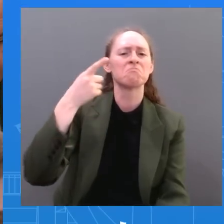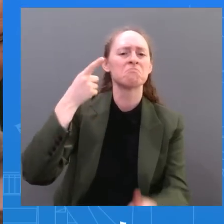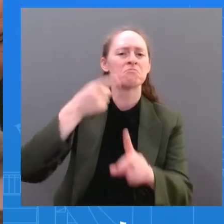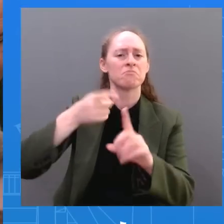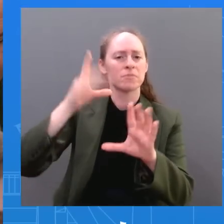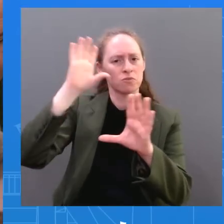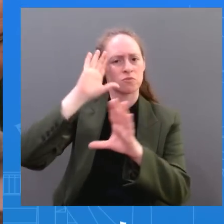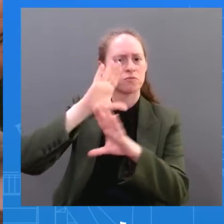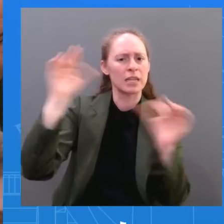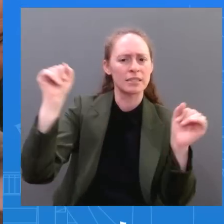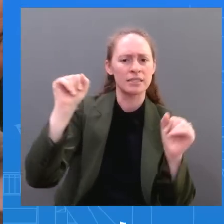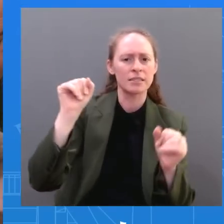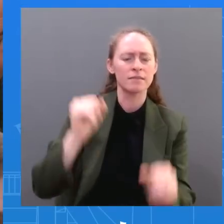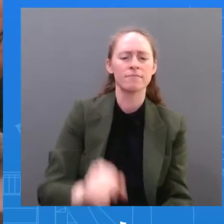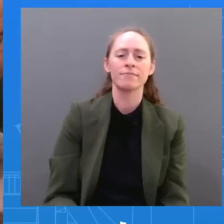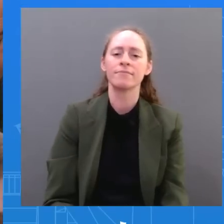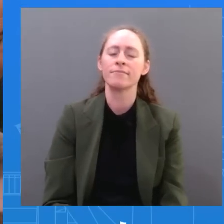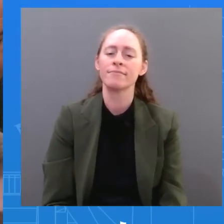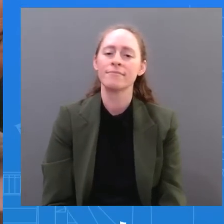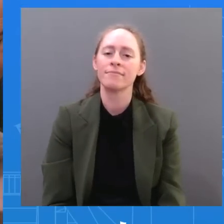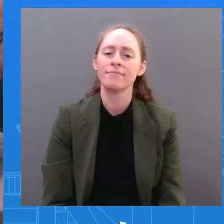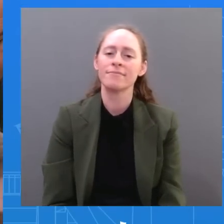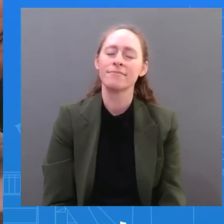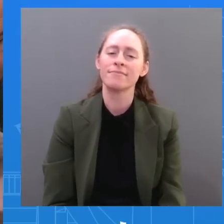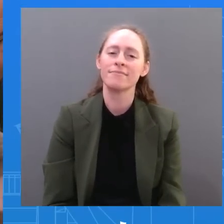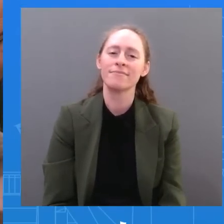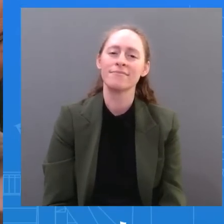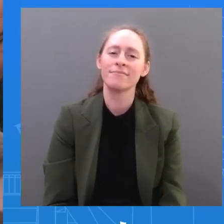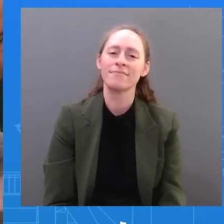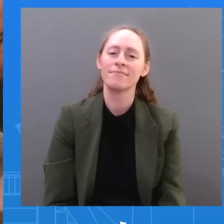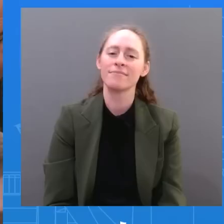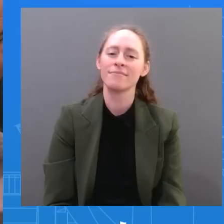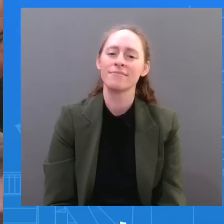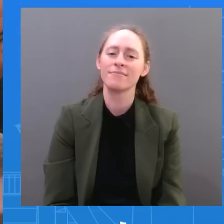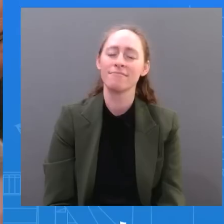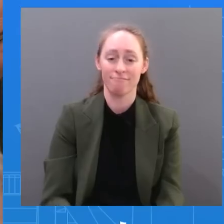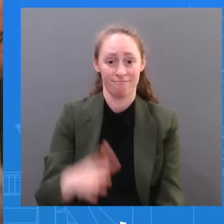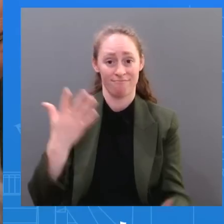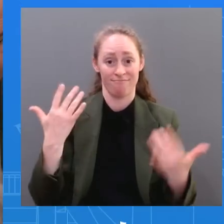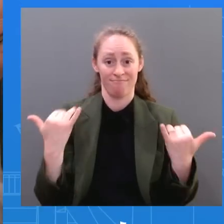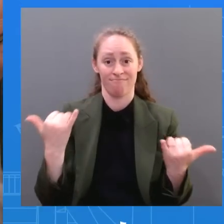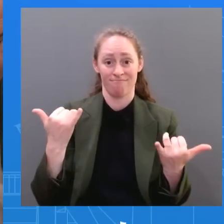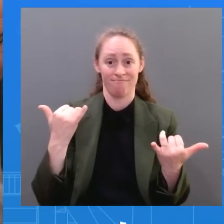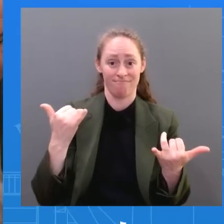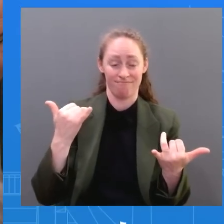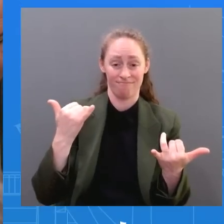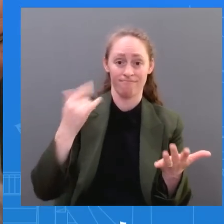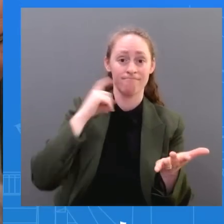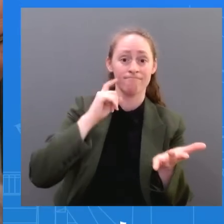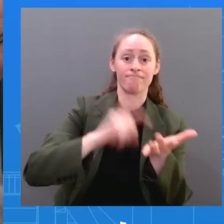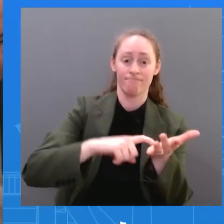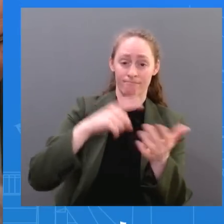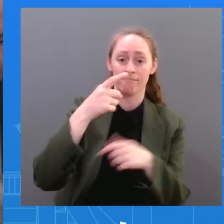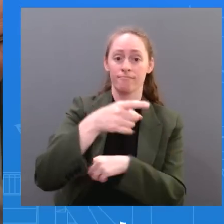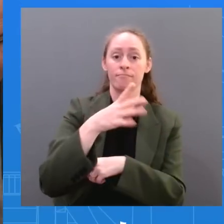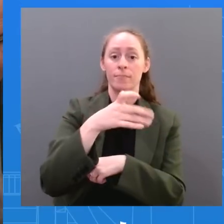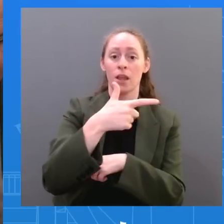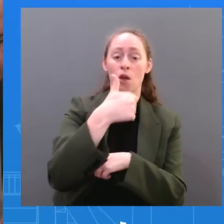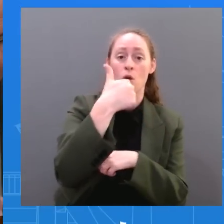The House passed a bill last September -- overwhelming bipartisan support. Is the President leaning in at all on lawmakers to send --